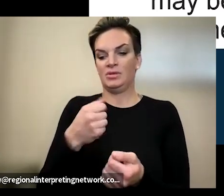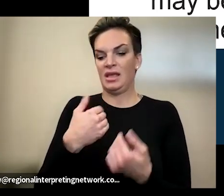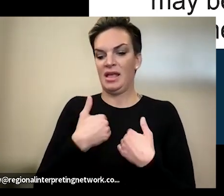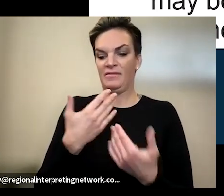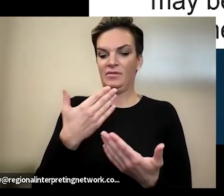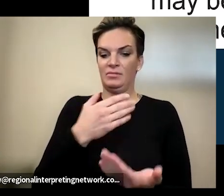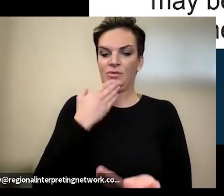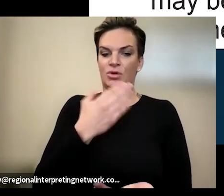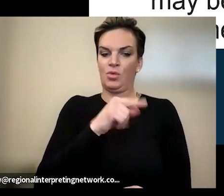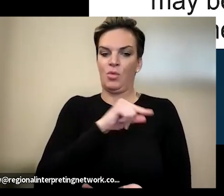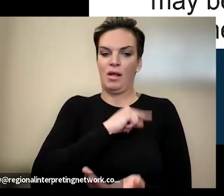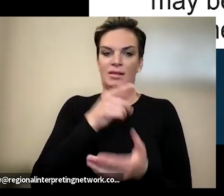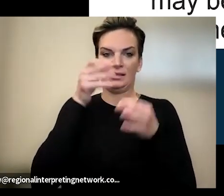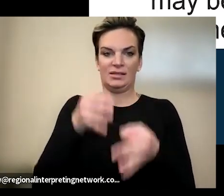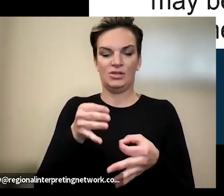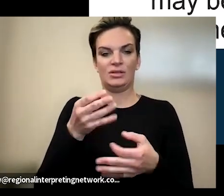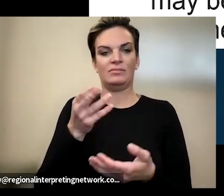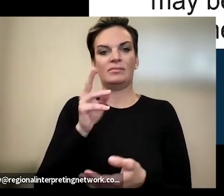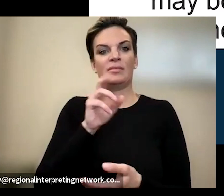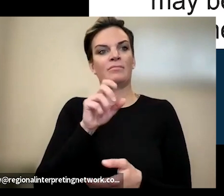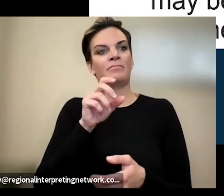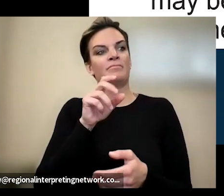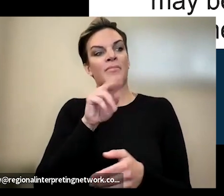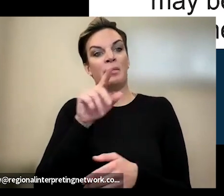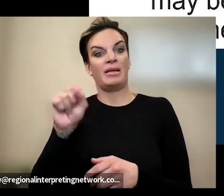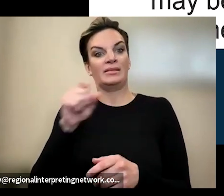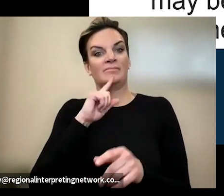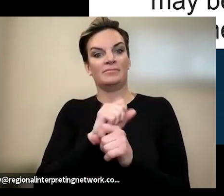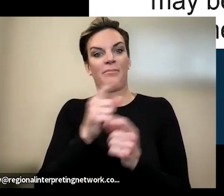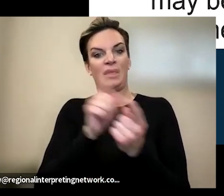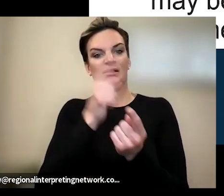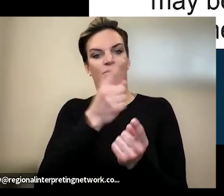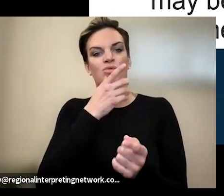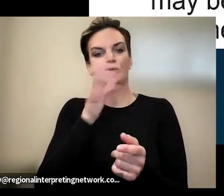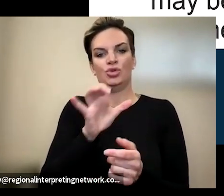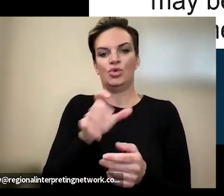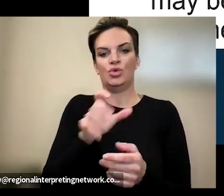unless we have access to an expert who can provide a synthetic assessment of our particular medical